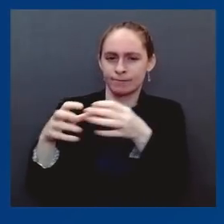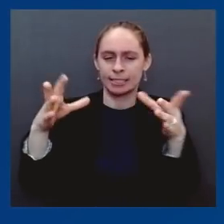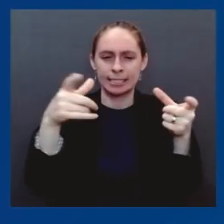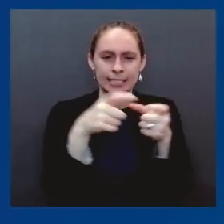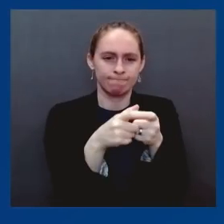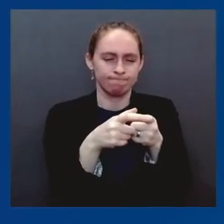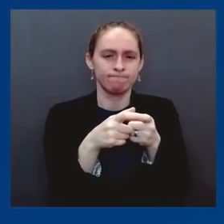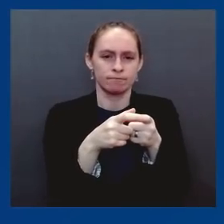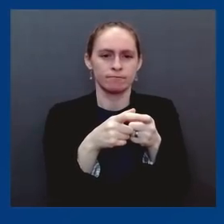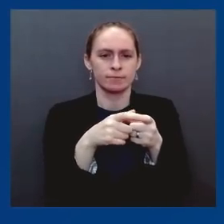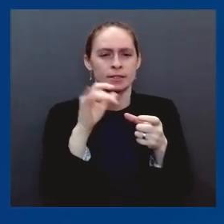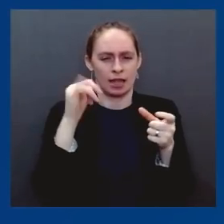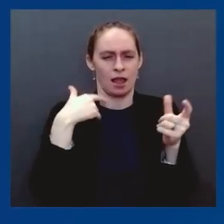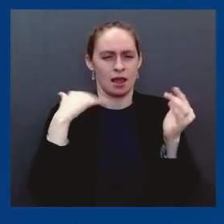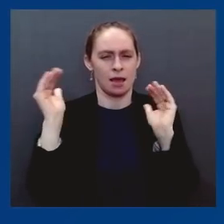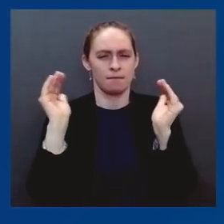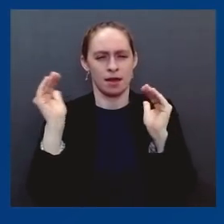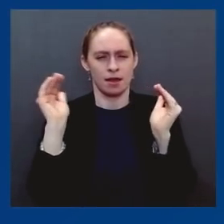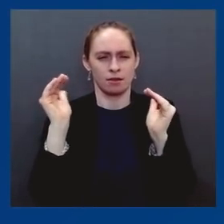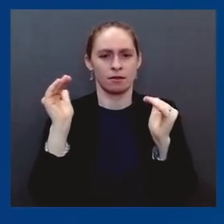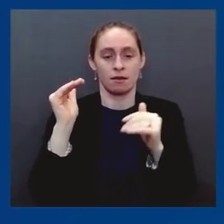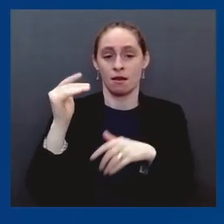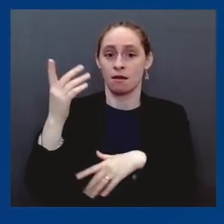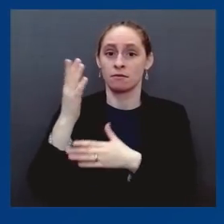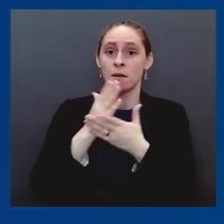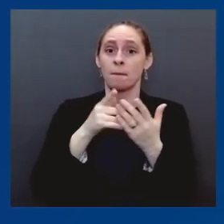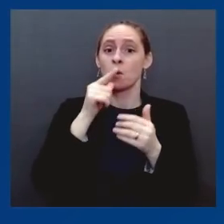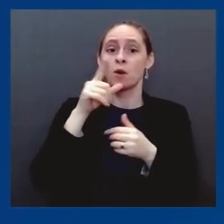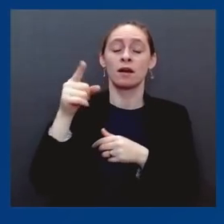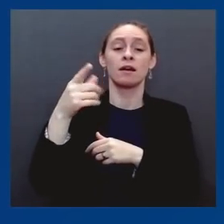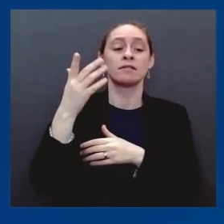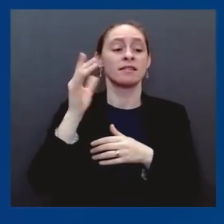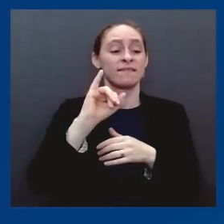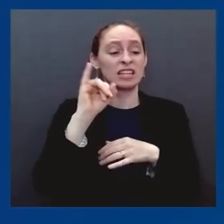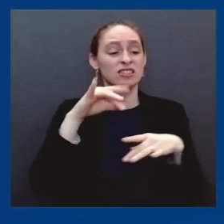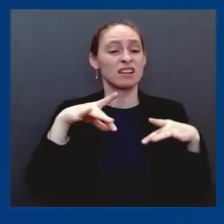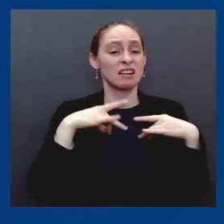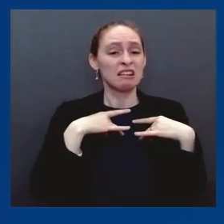So we very well may see a transition in that direction as the months go by.